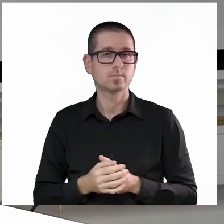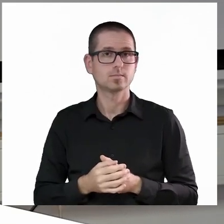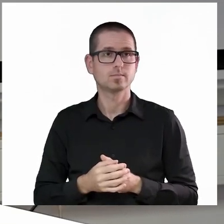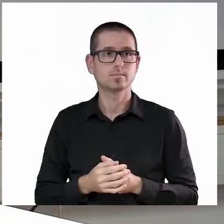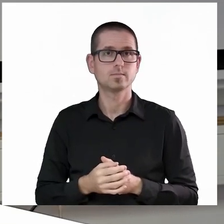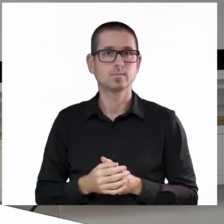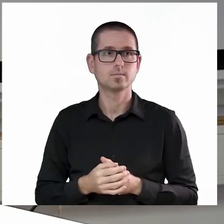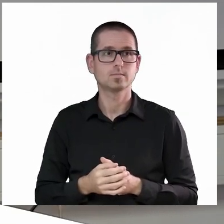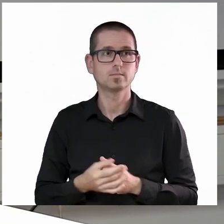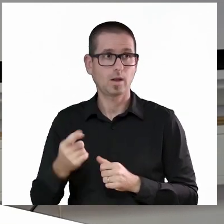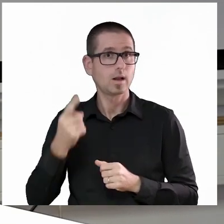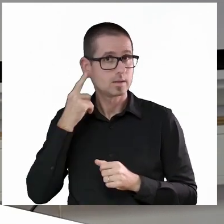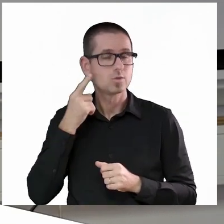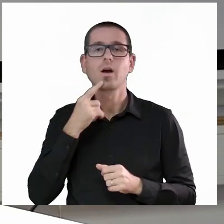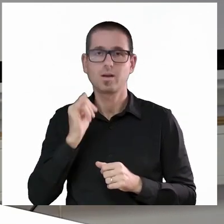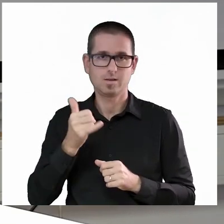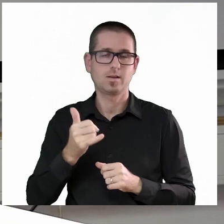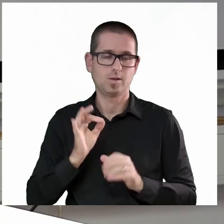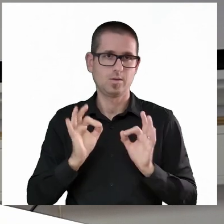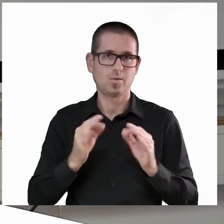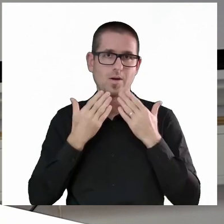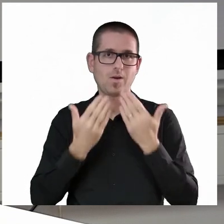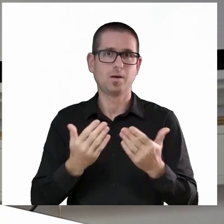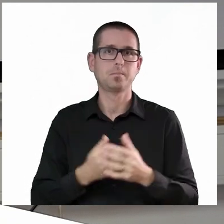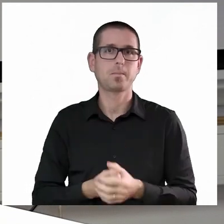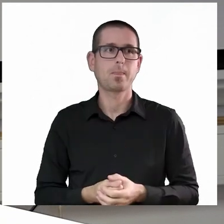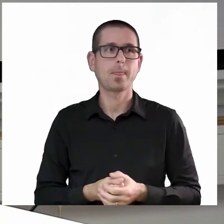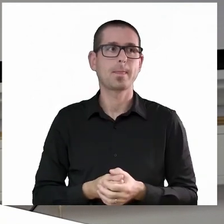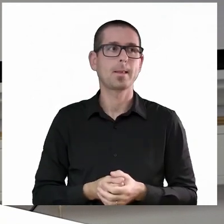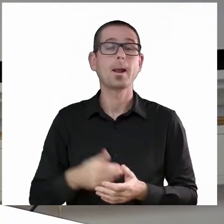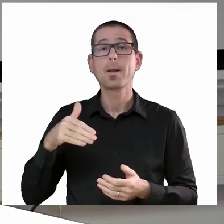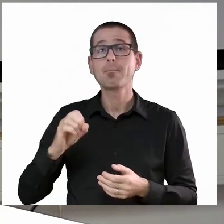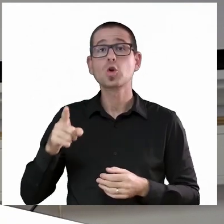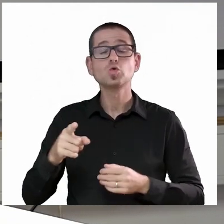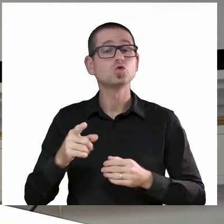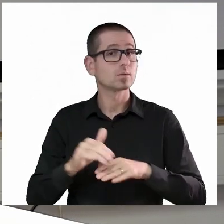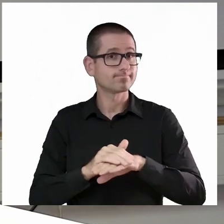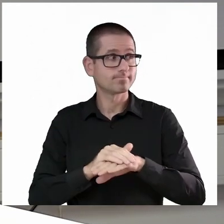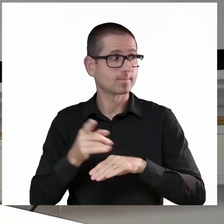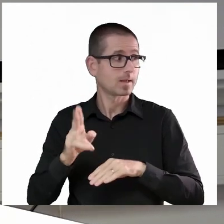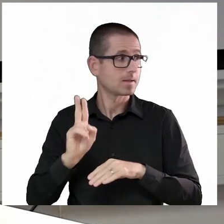Do you hear me? Oh, yes, very good. Thank you. Marius. Excuse me. You have 15 minutes